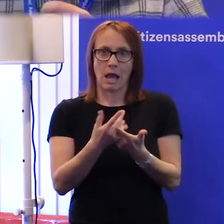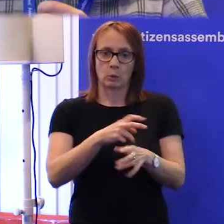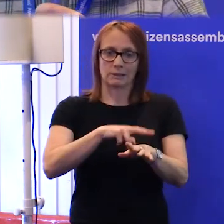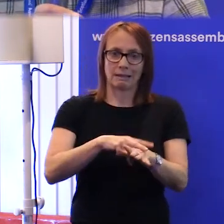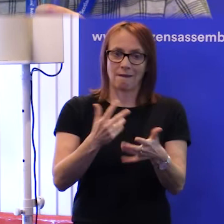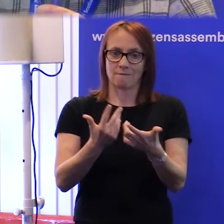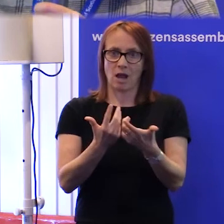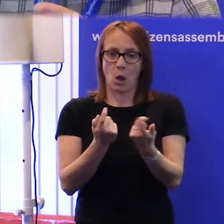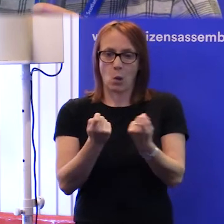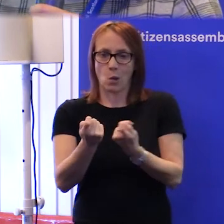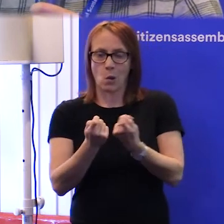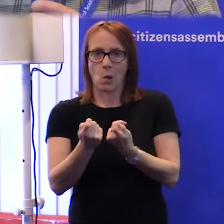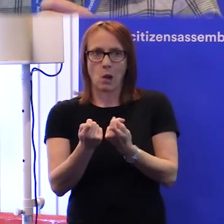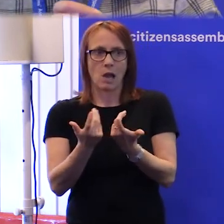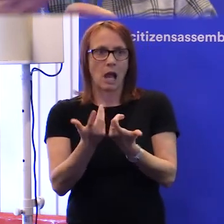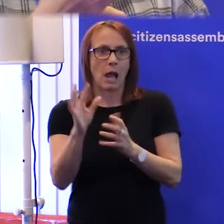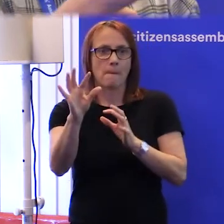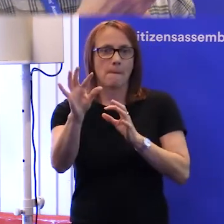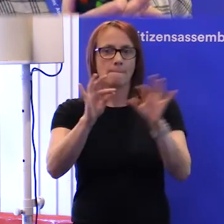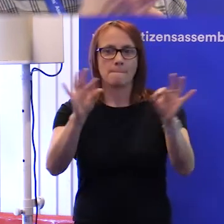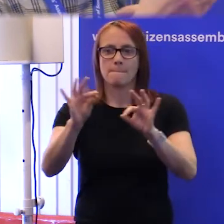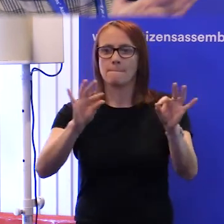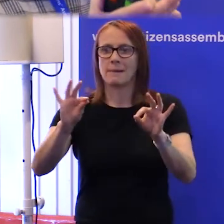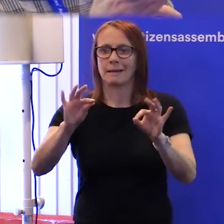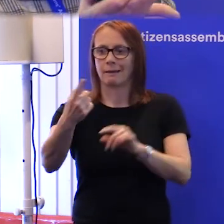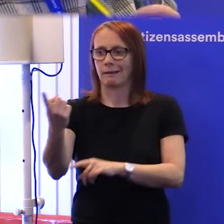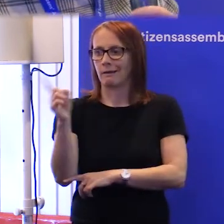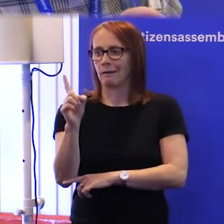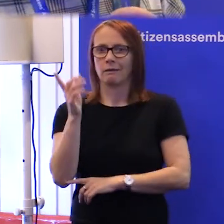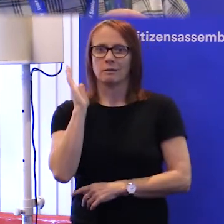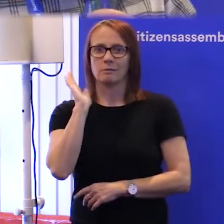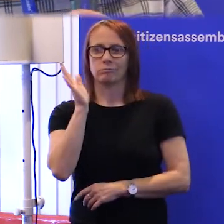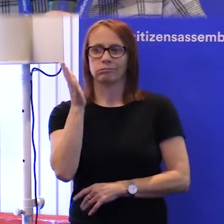choosing who who it is that comes to different types of information for you